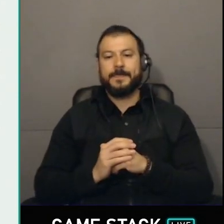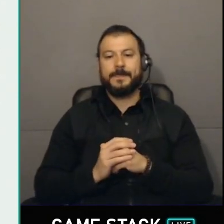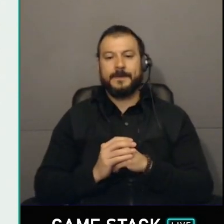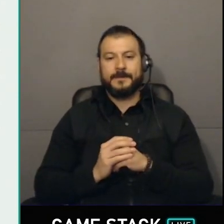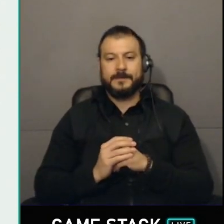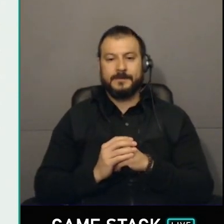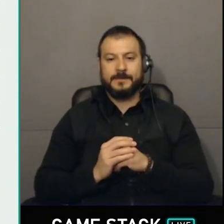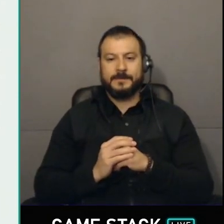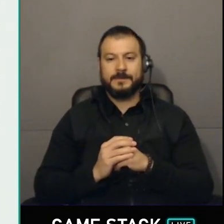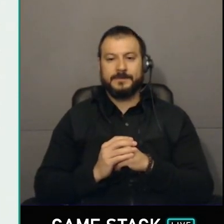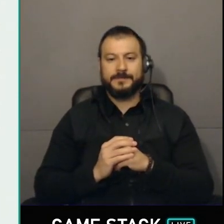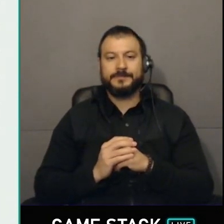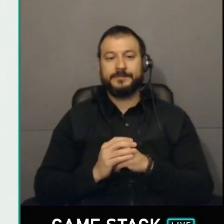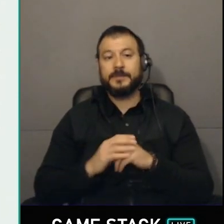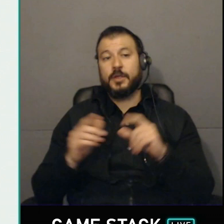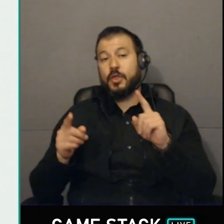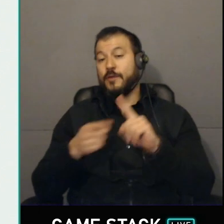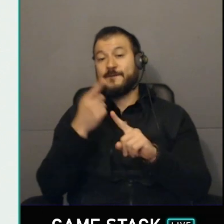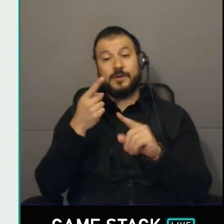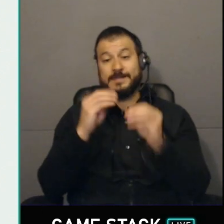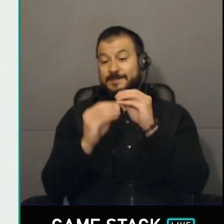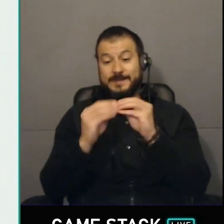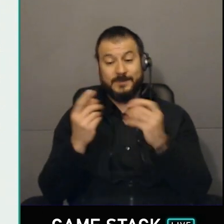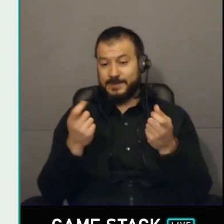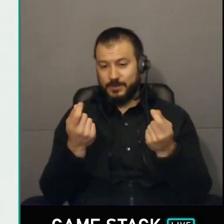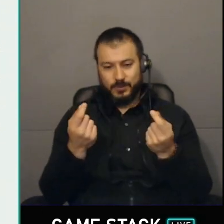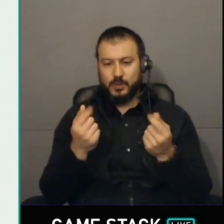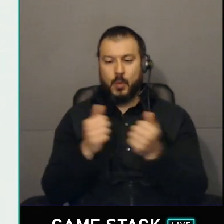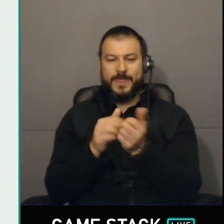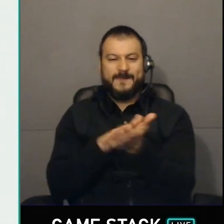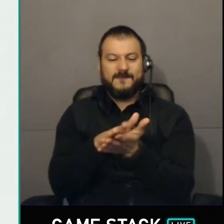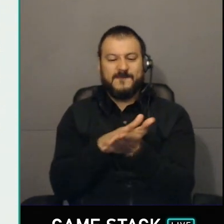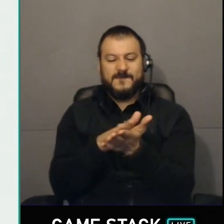And the first fix up we need to do is with friction. We're capping the